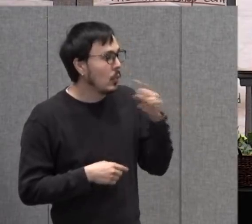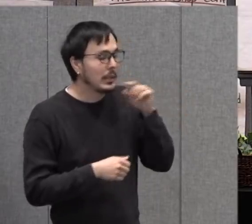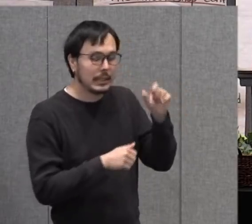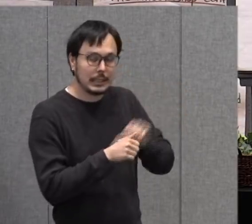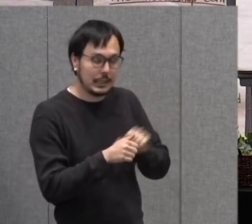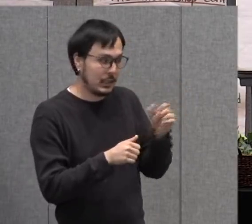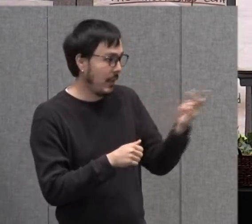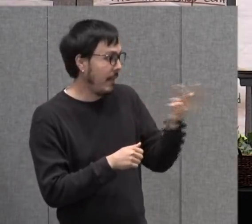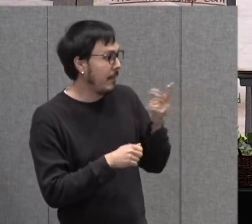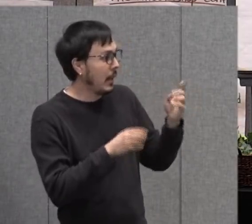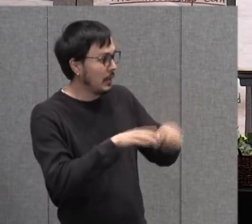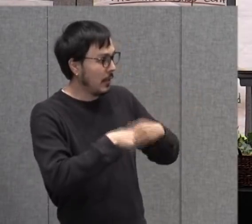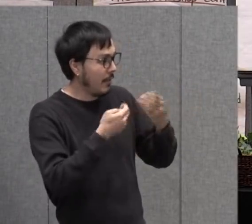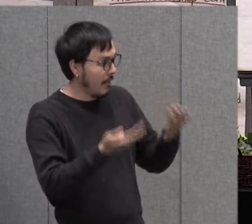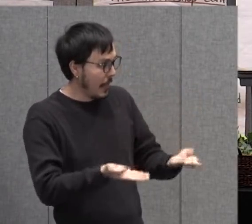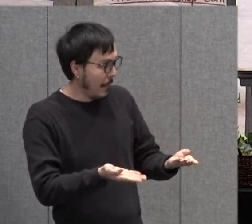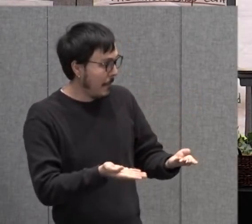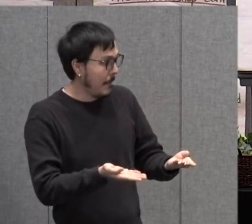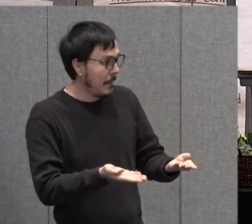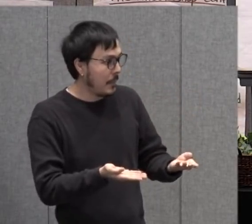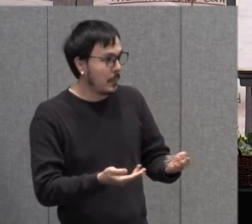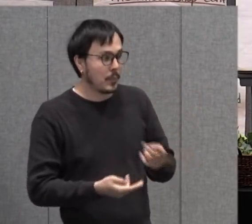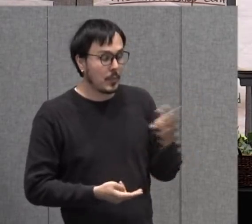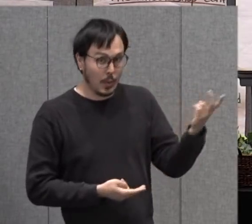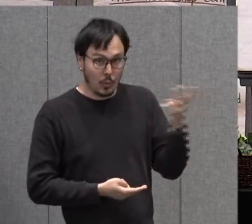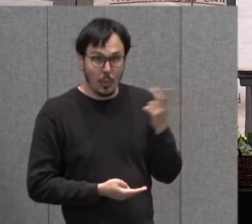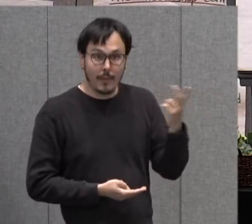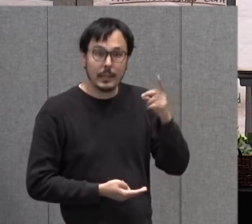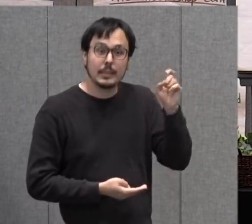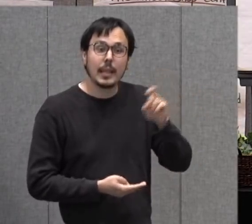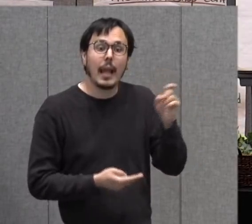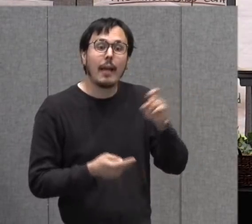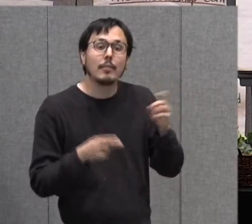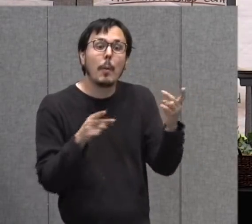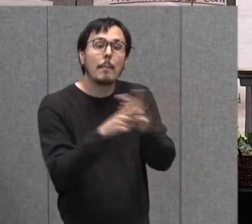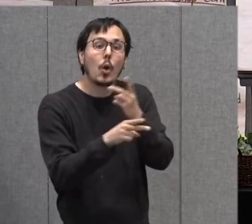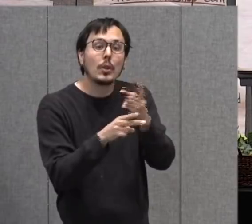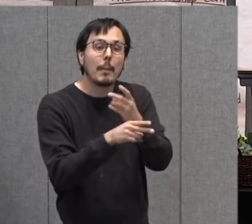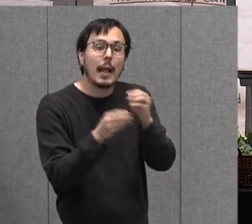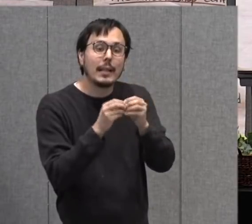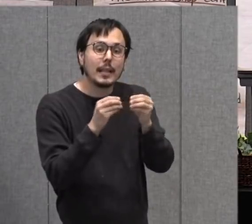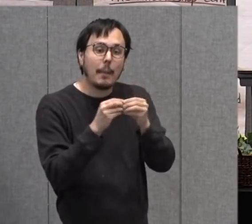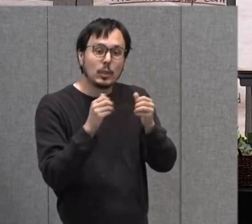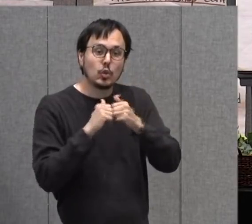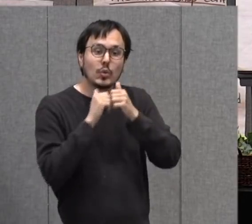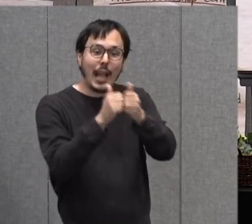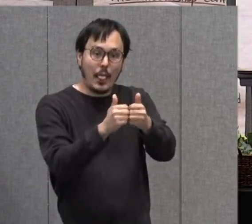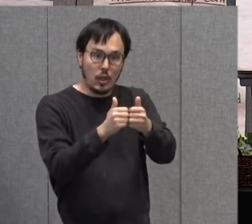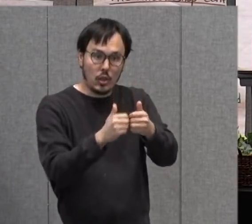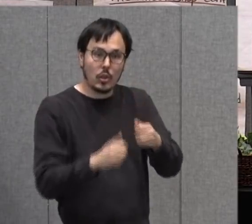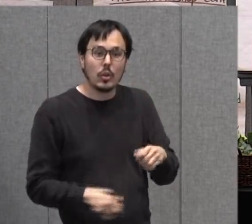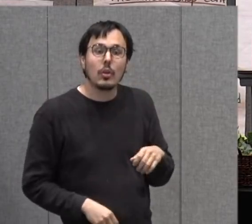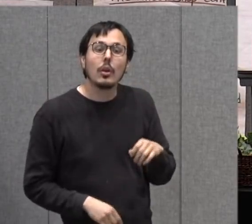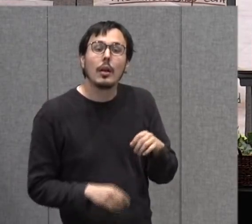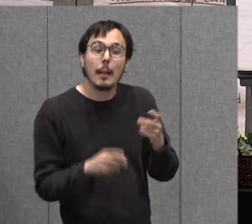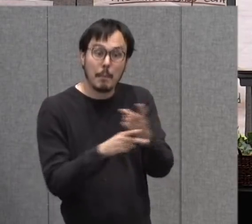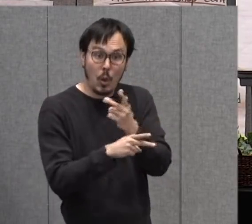I'm gonna flip a card, she's gonna flip a card, we have to multiply those numbers together, okay. When we multiply those numbers together,